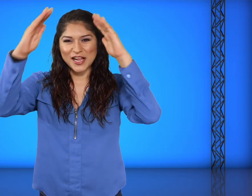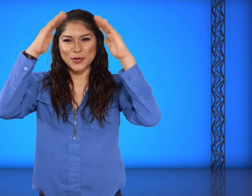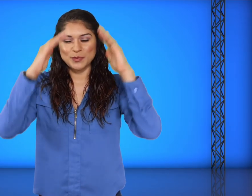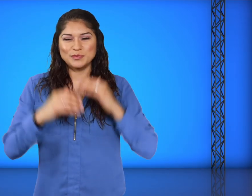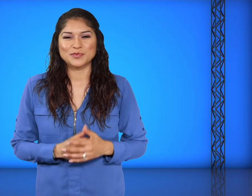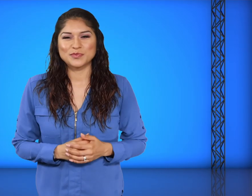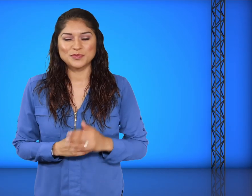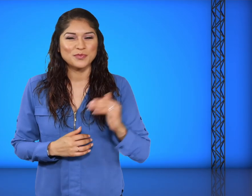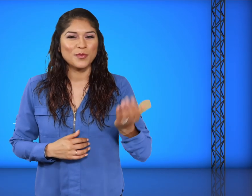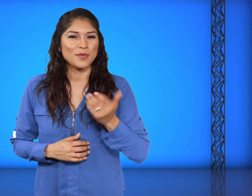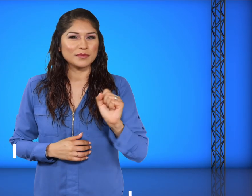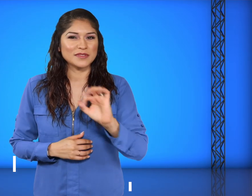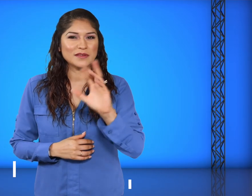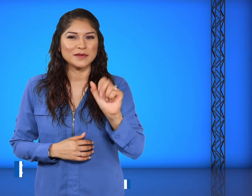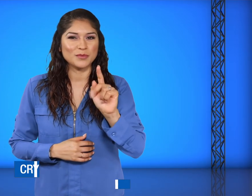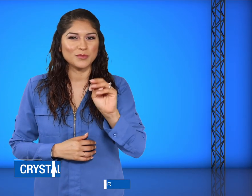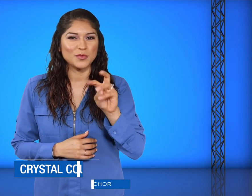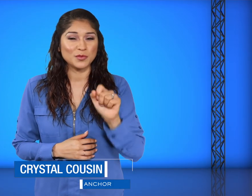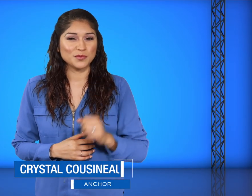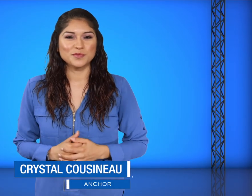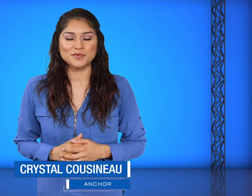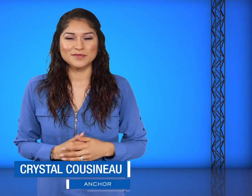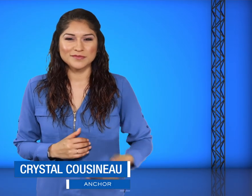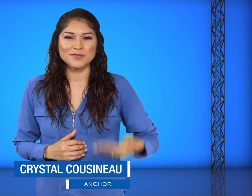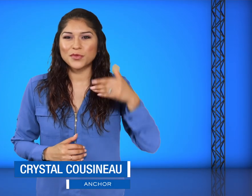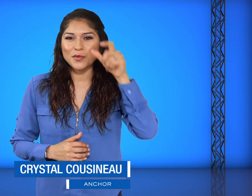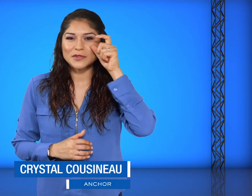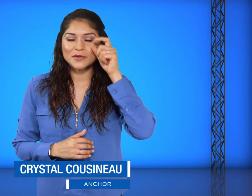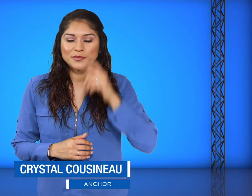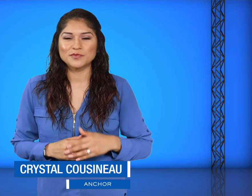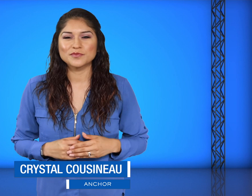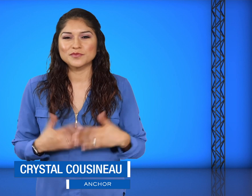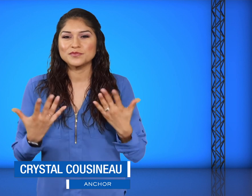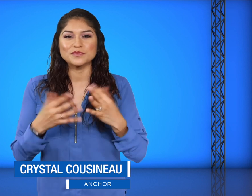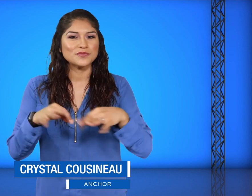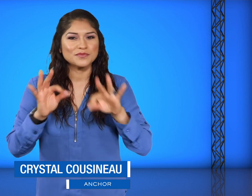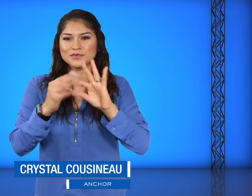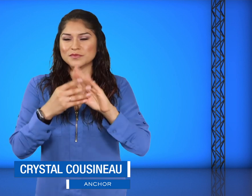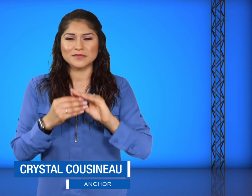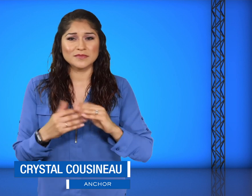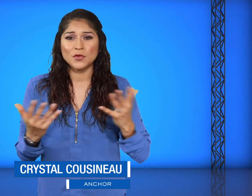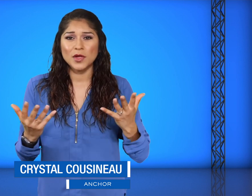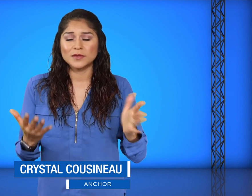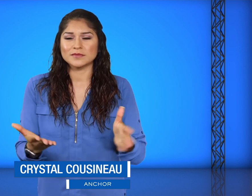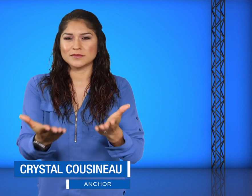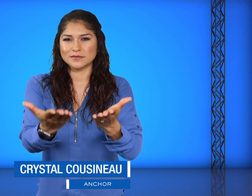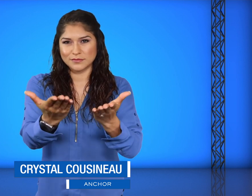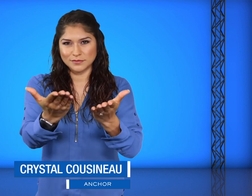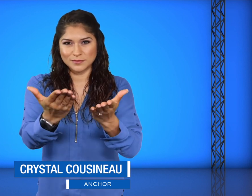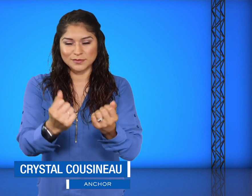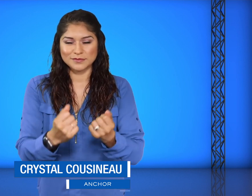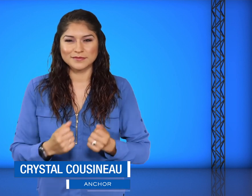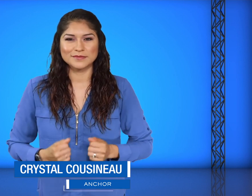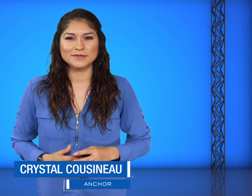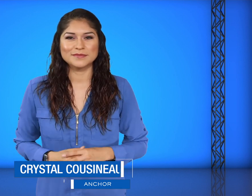Hello everyone. Welcome to Sign1News. I'm Crystal Cousineau. Here are your top stories for today.